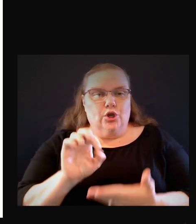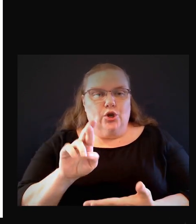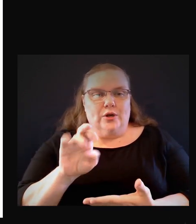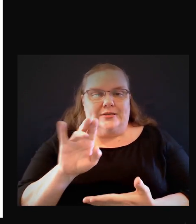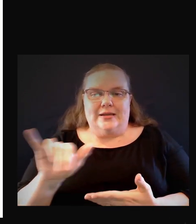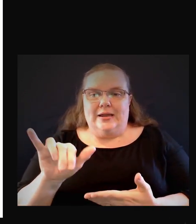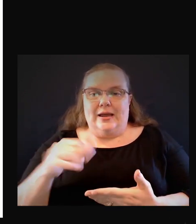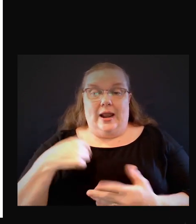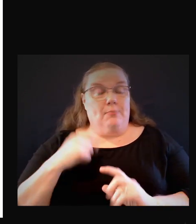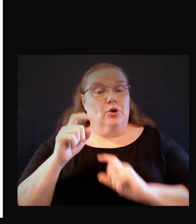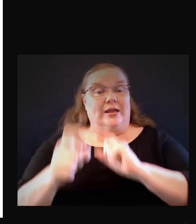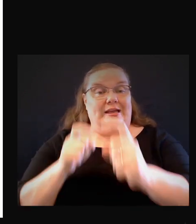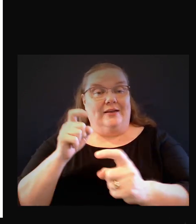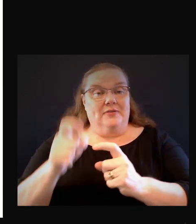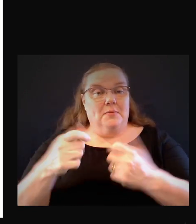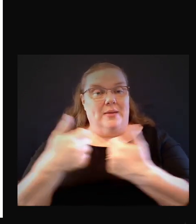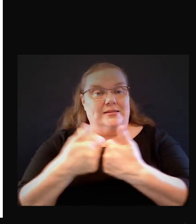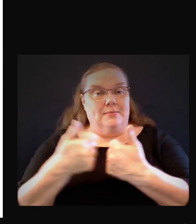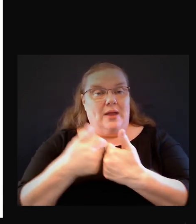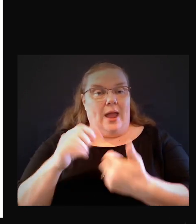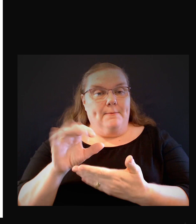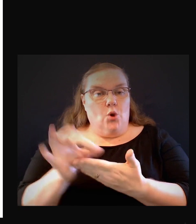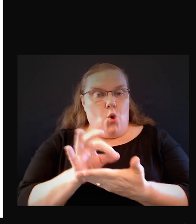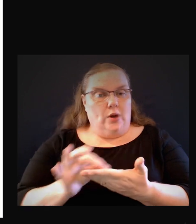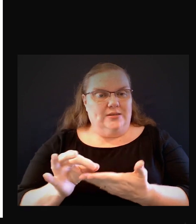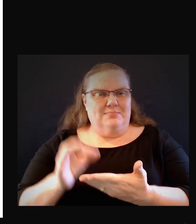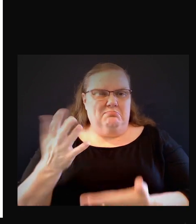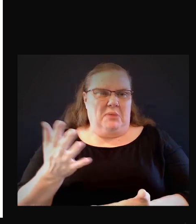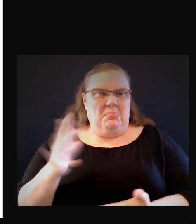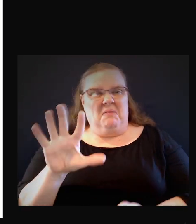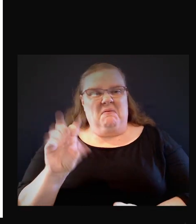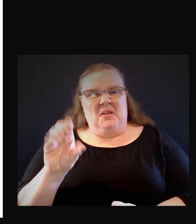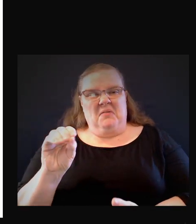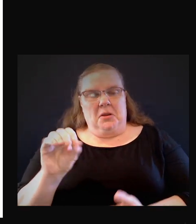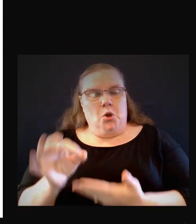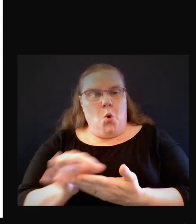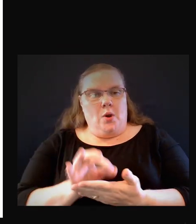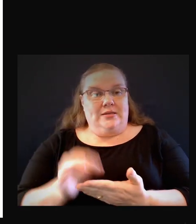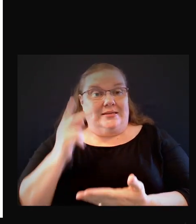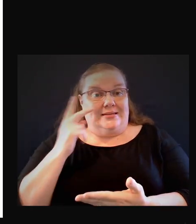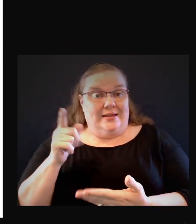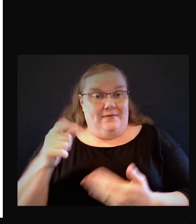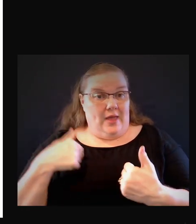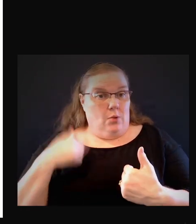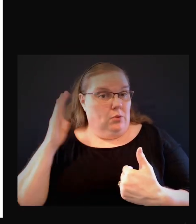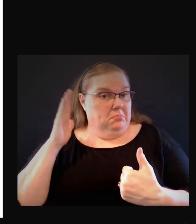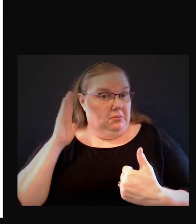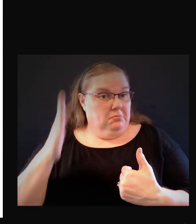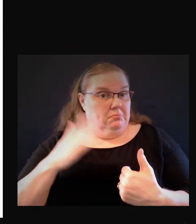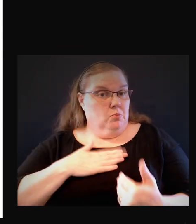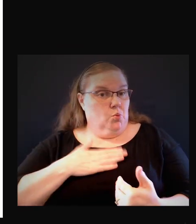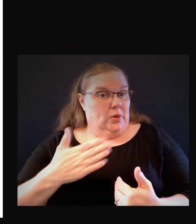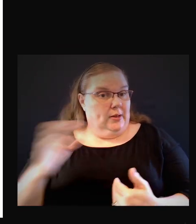And let's give the players about 50 coins to see if they're liable to come back to the game. And the last one that I'm going to do